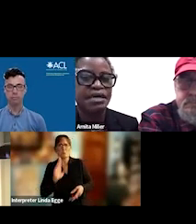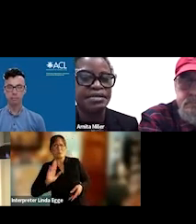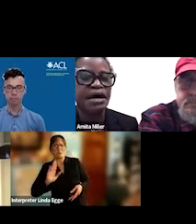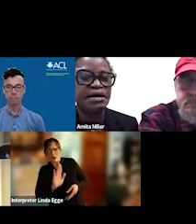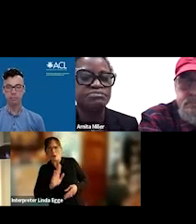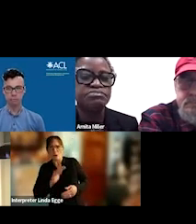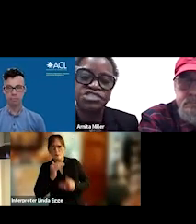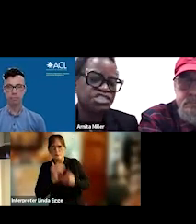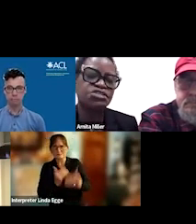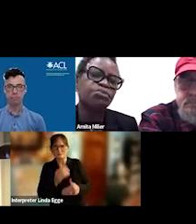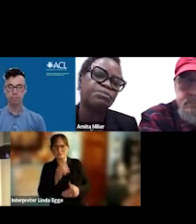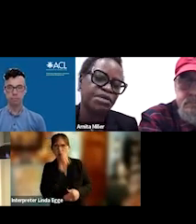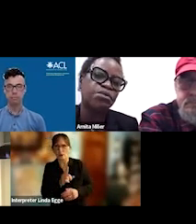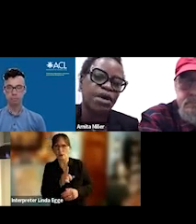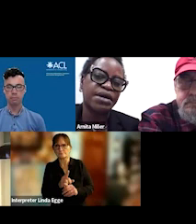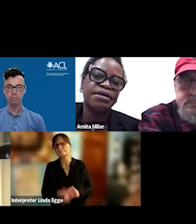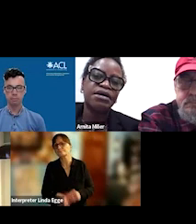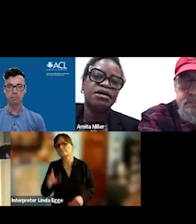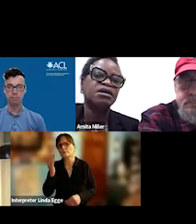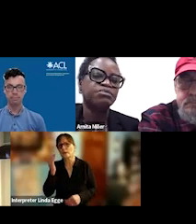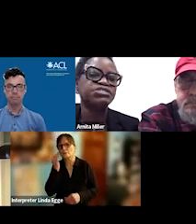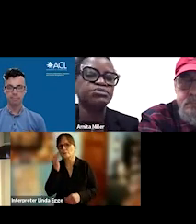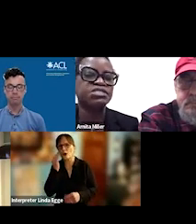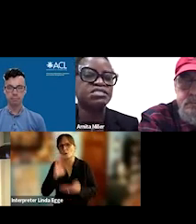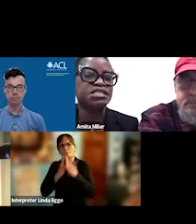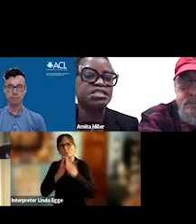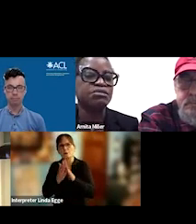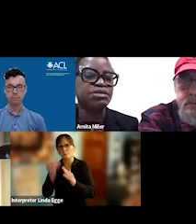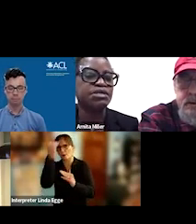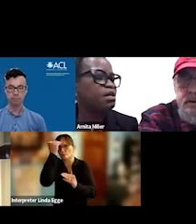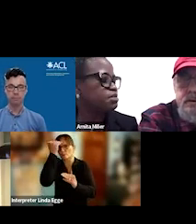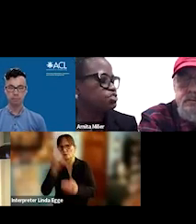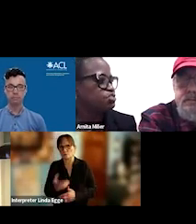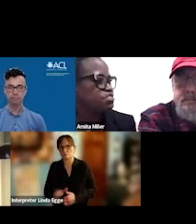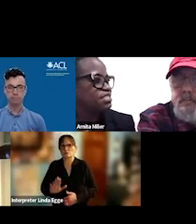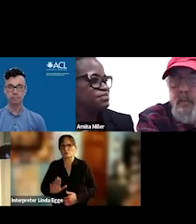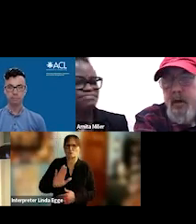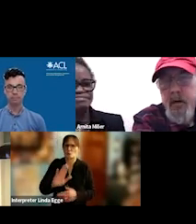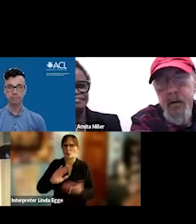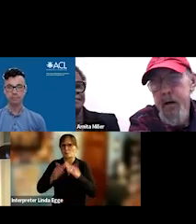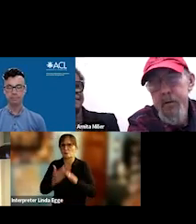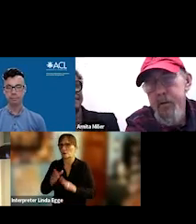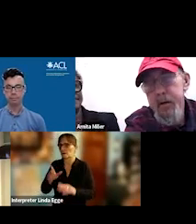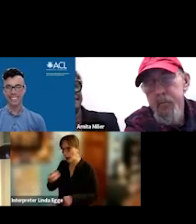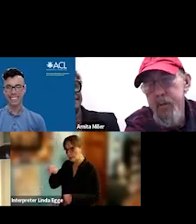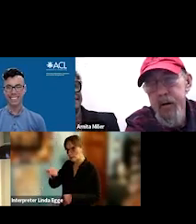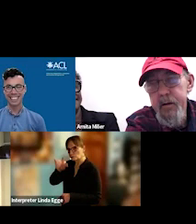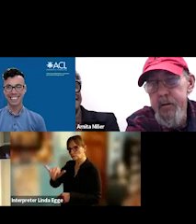and just know and be aware of resources in the community. How about you, Jerry? I'd like to thank everybody.